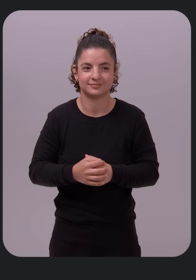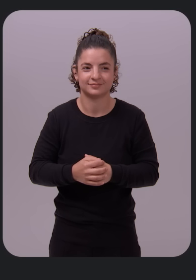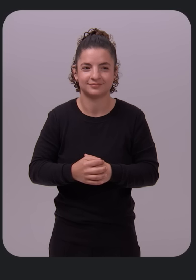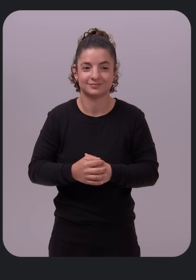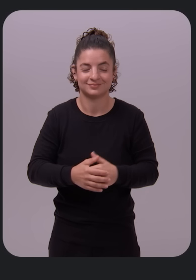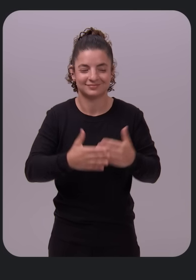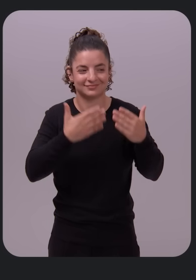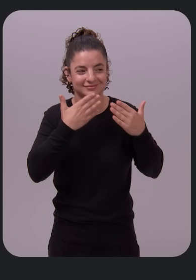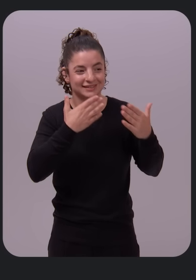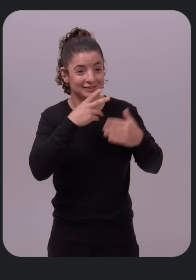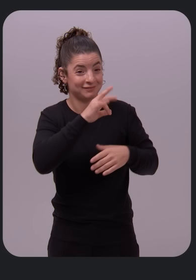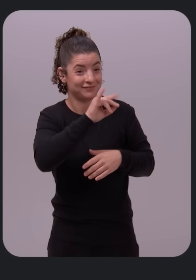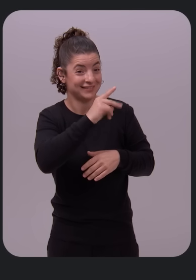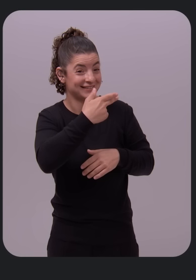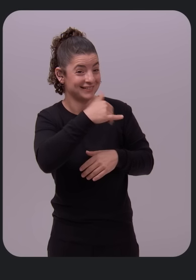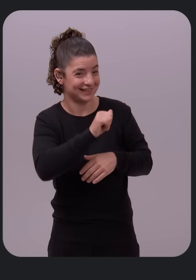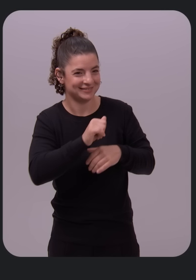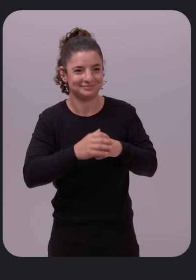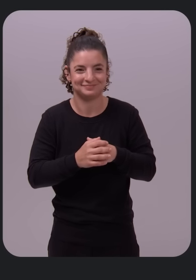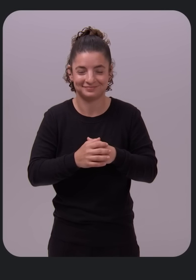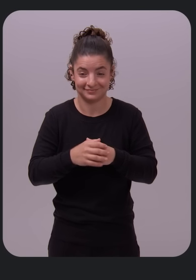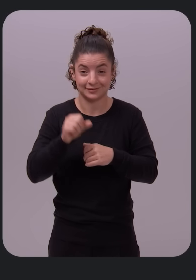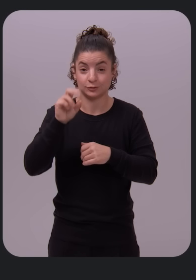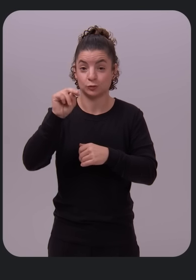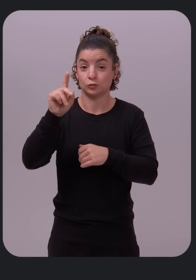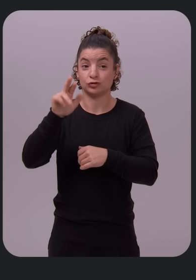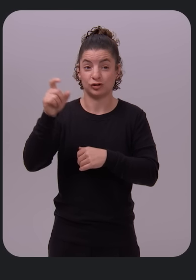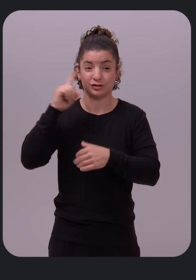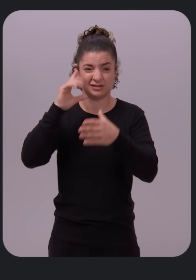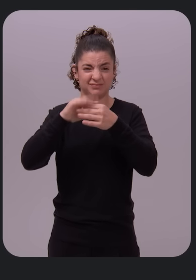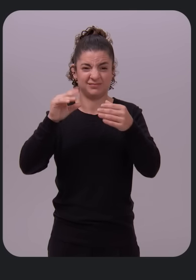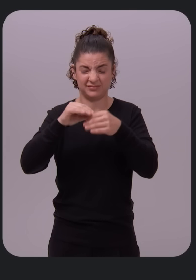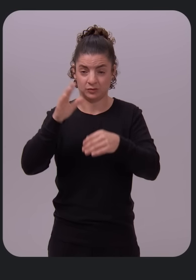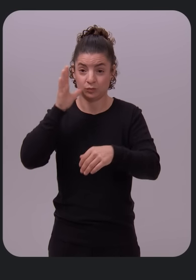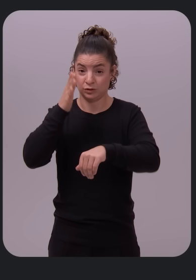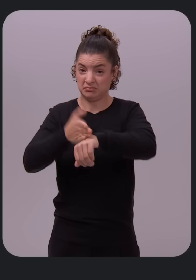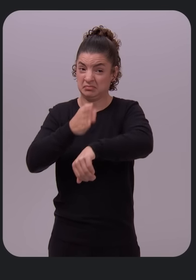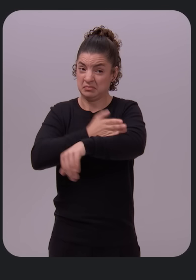Thanks, Vidhya. As Sundar mentioned, this all gets an even bigger upgrade